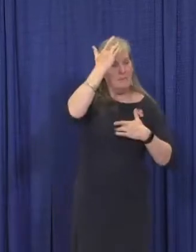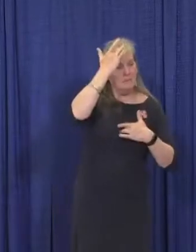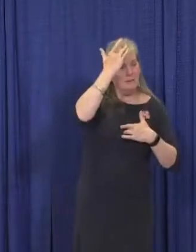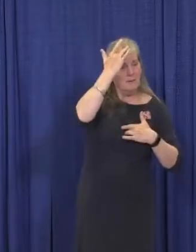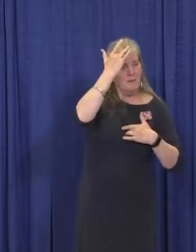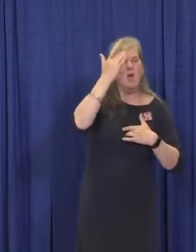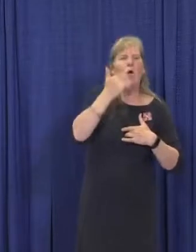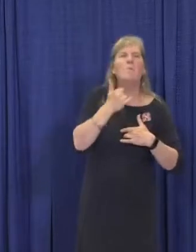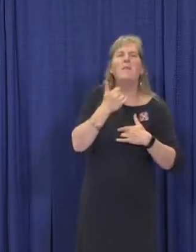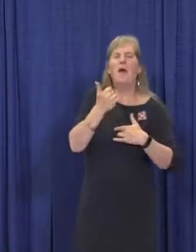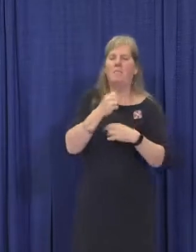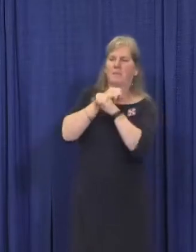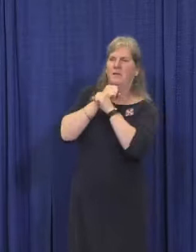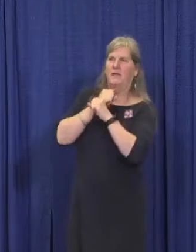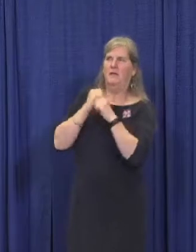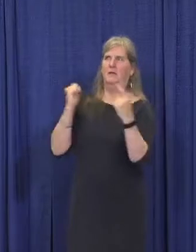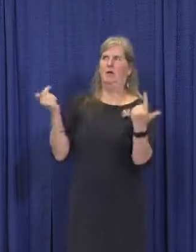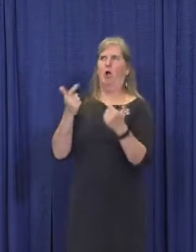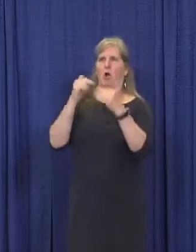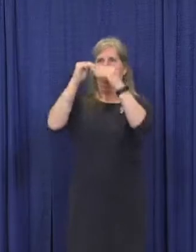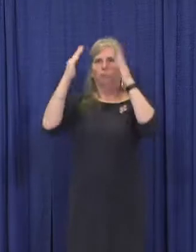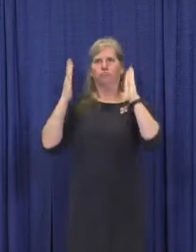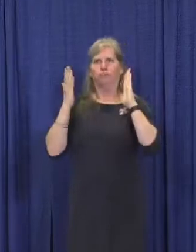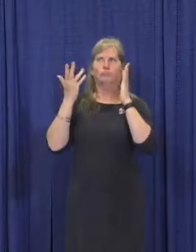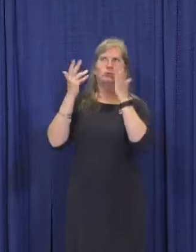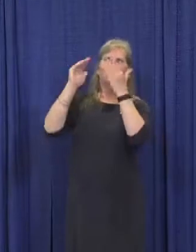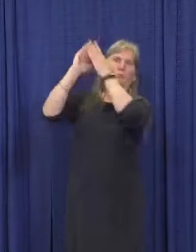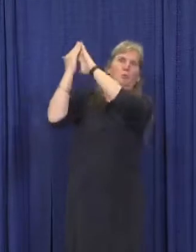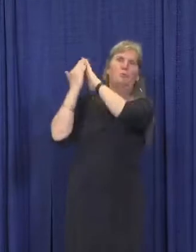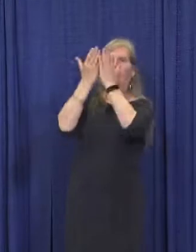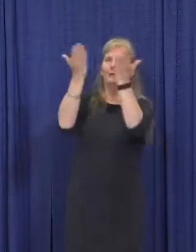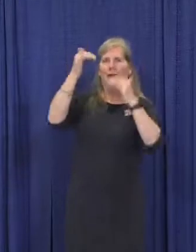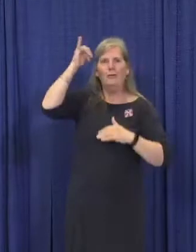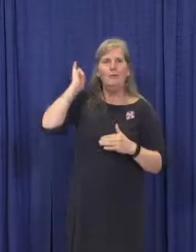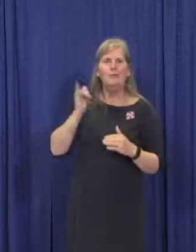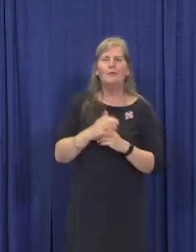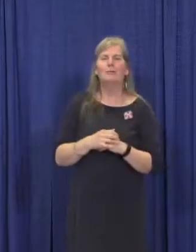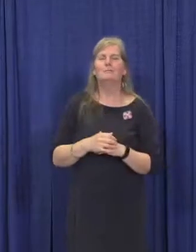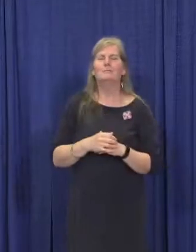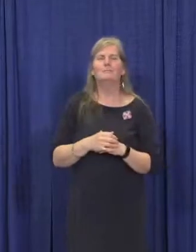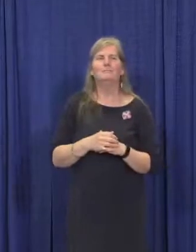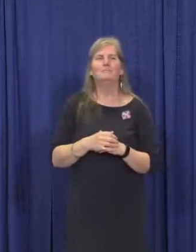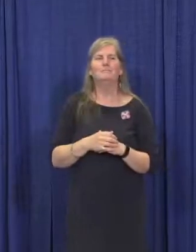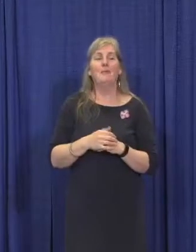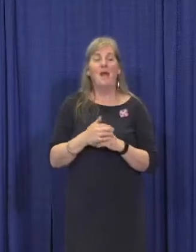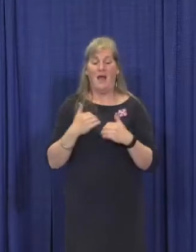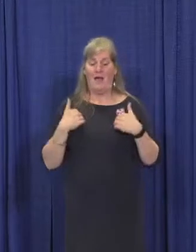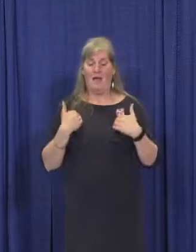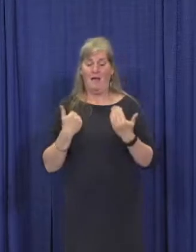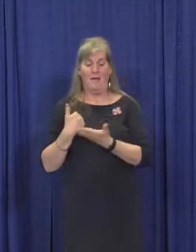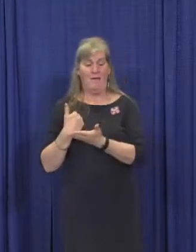about the community being healthy. People's mental health is strained and we have young folks